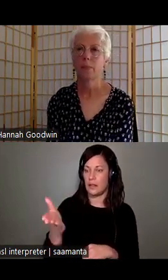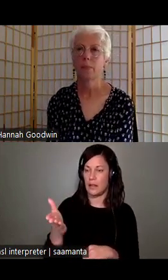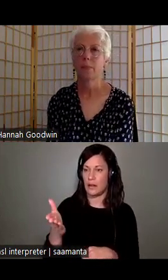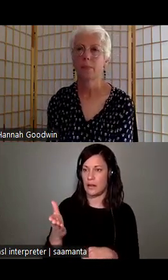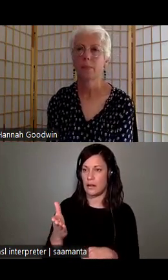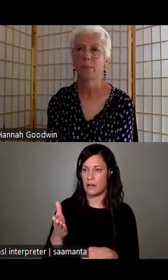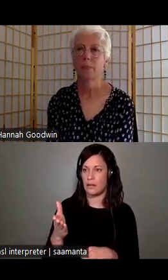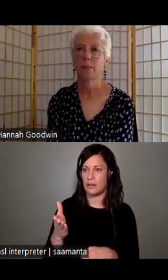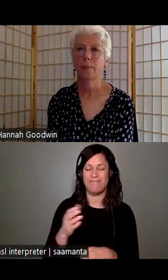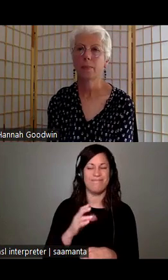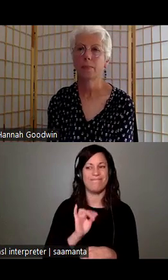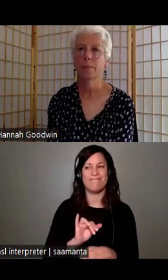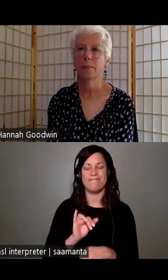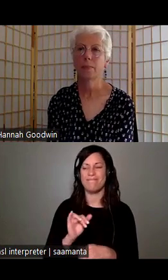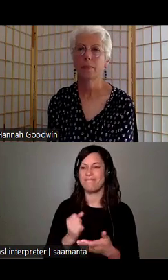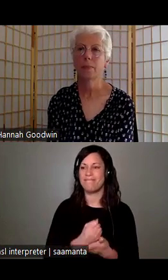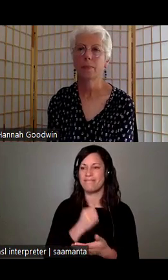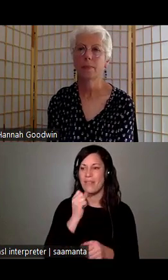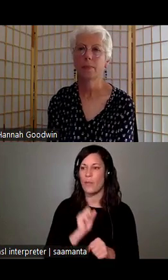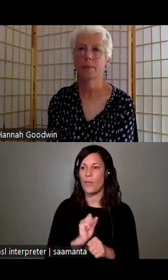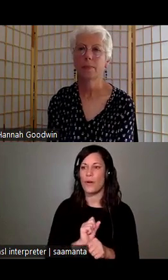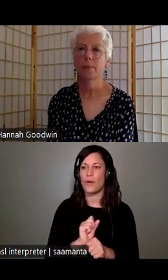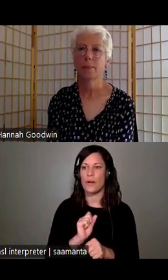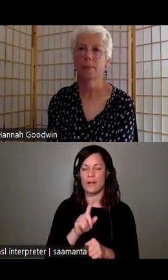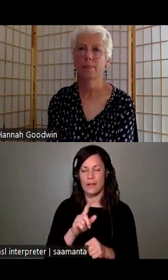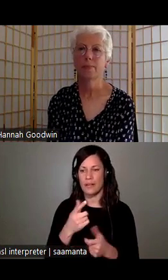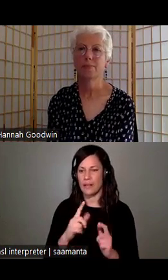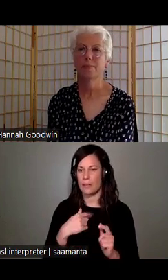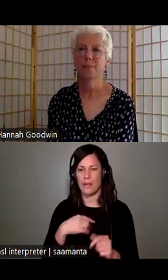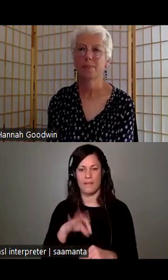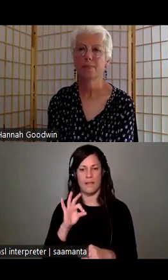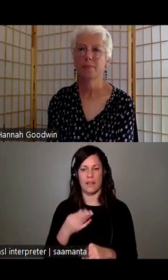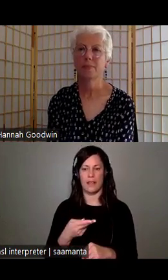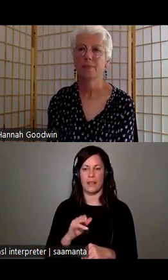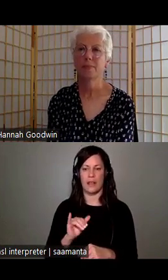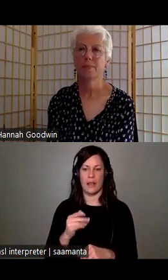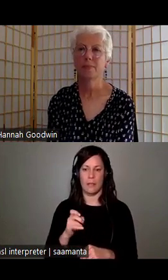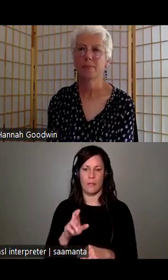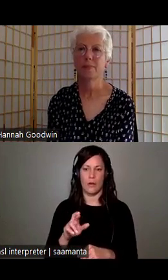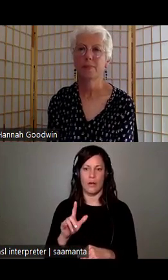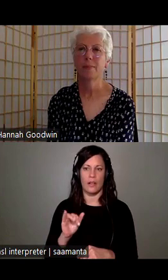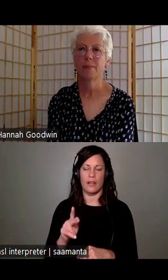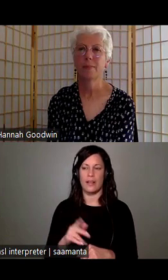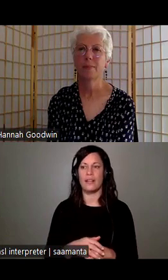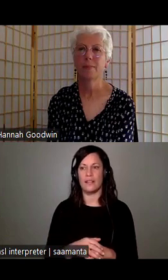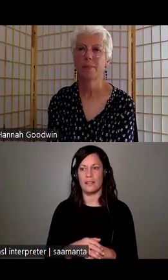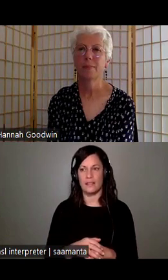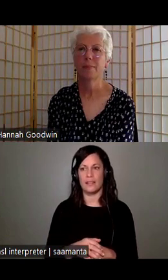I hope that... It didn't work, I'm so sorry. Let me see if I can get the hyperlink. This is also on...